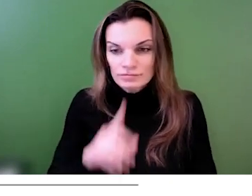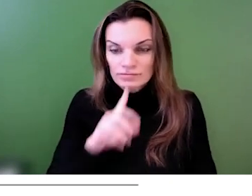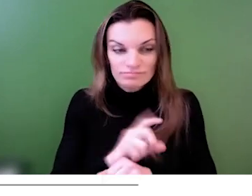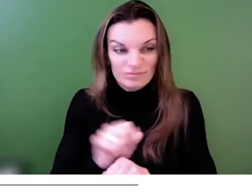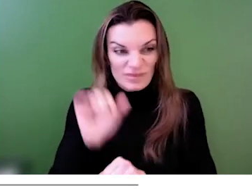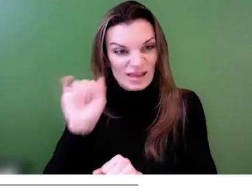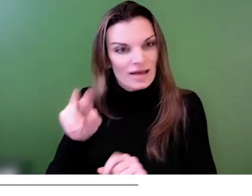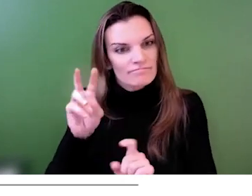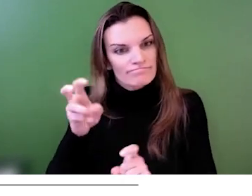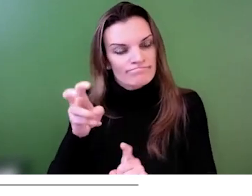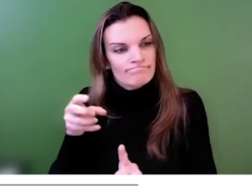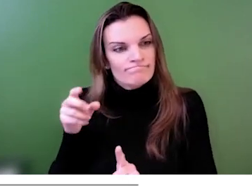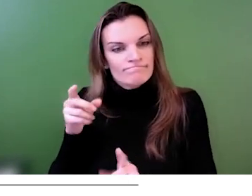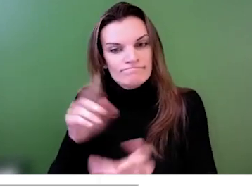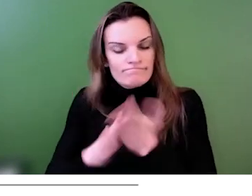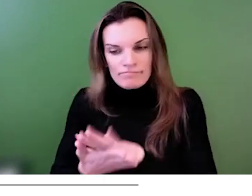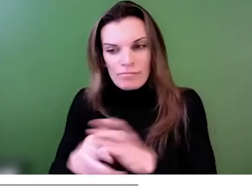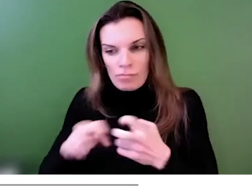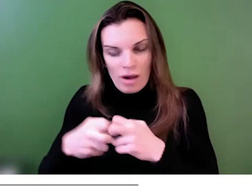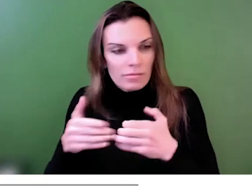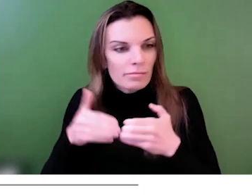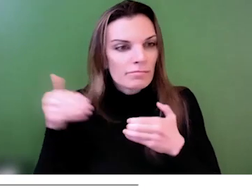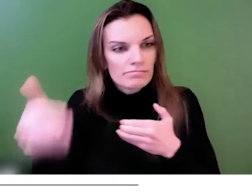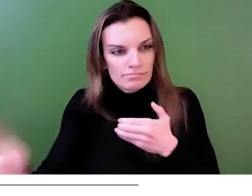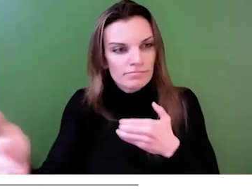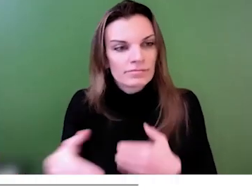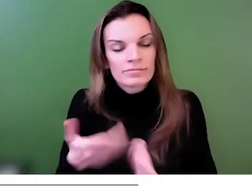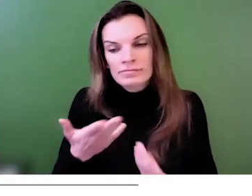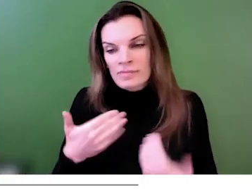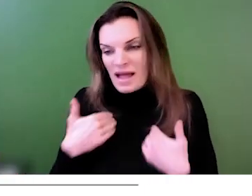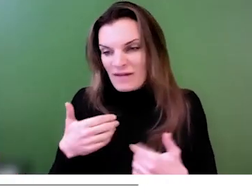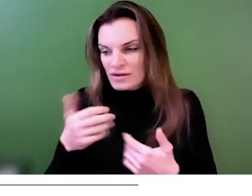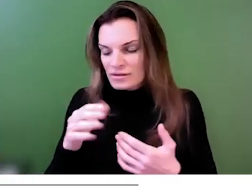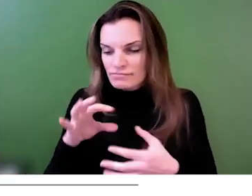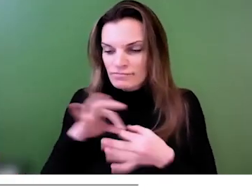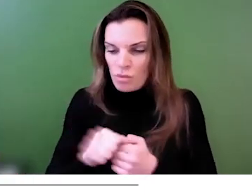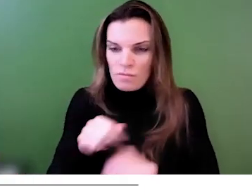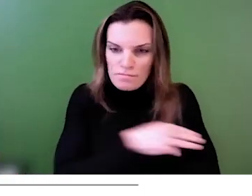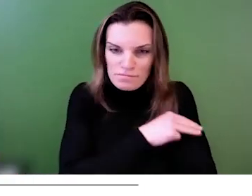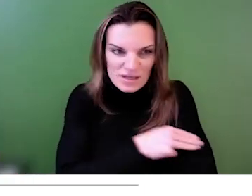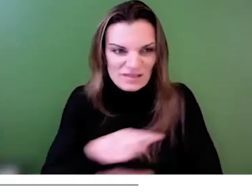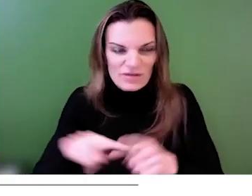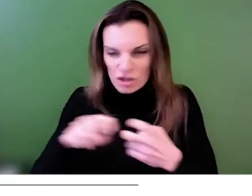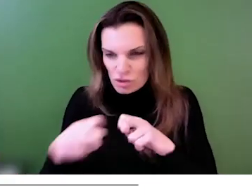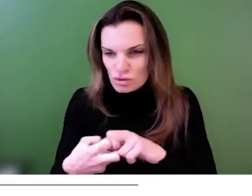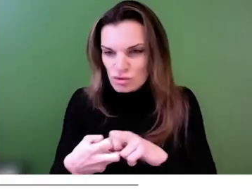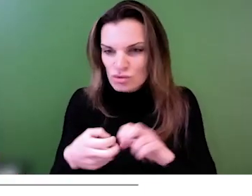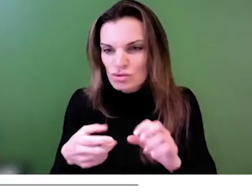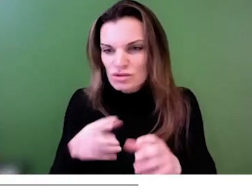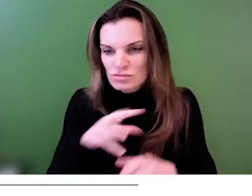long COVID. People who have connective tissue disorders. Which I spoke of earlier. That